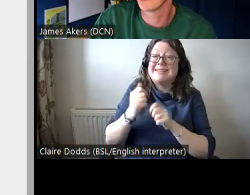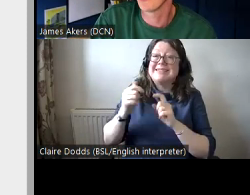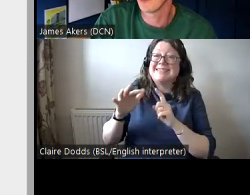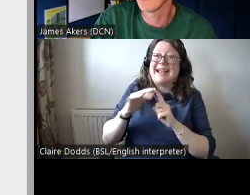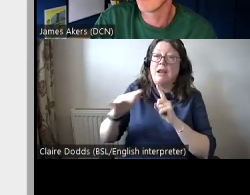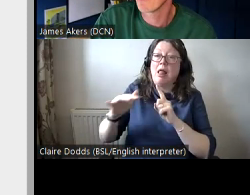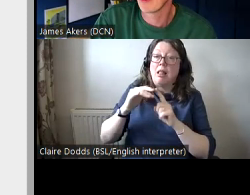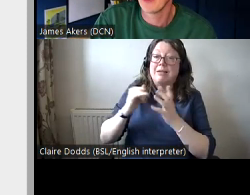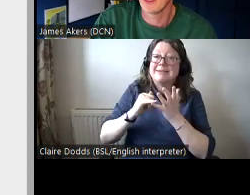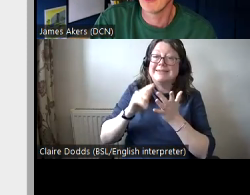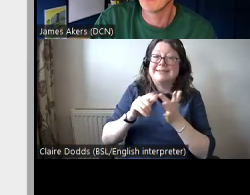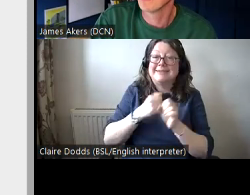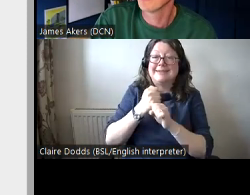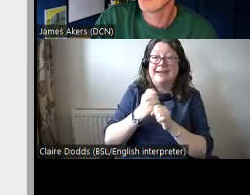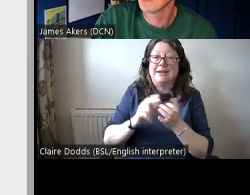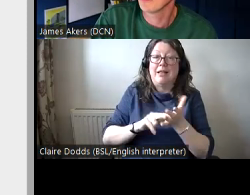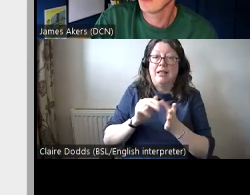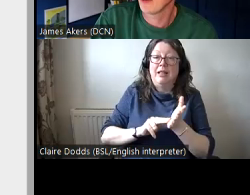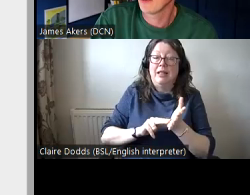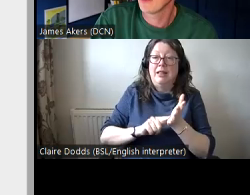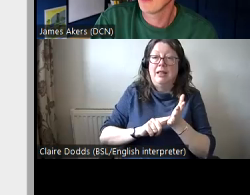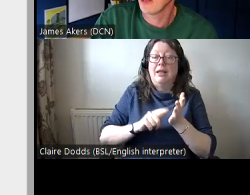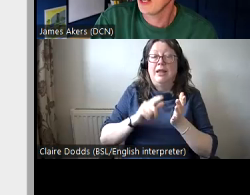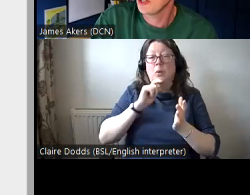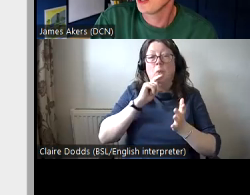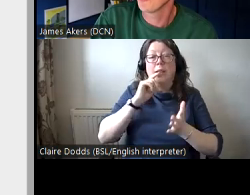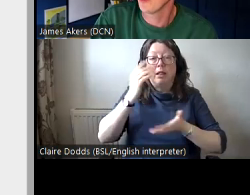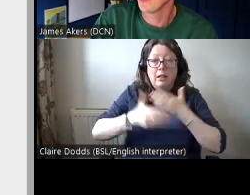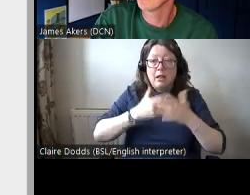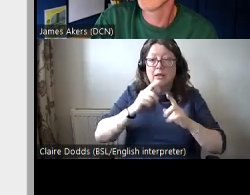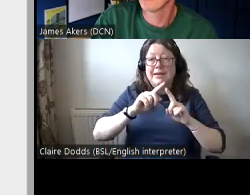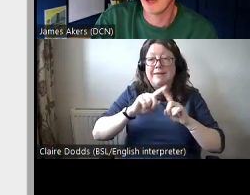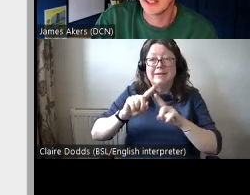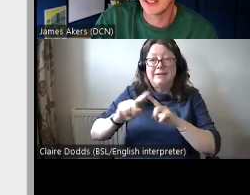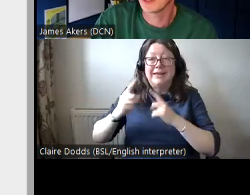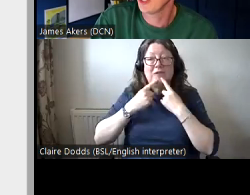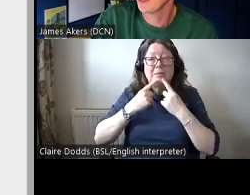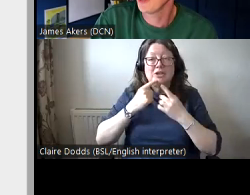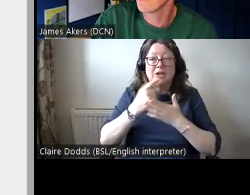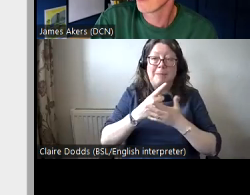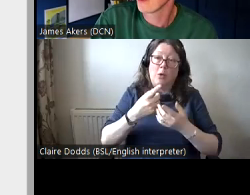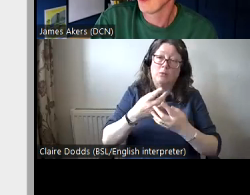Their age, their basic gender,